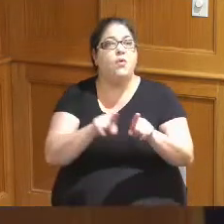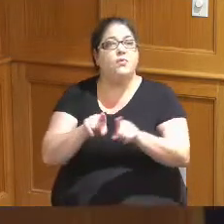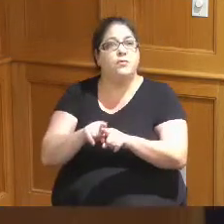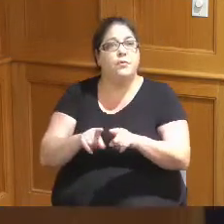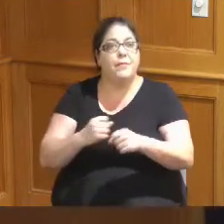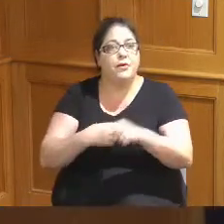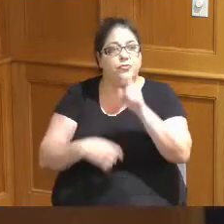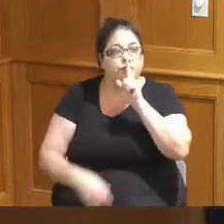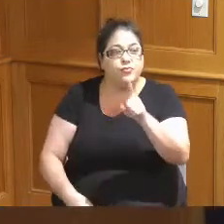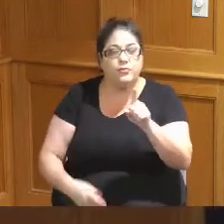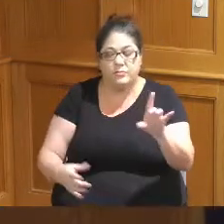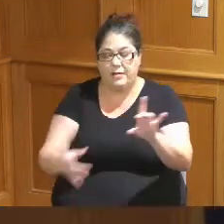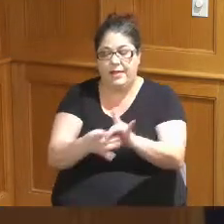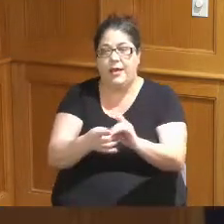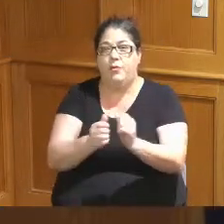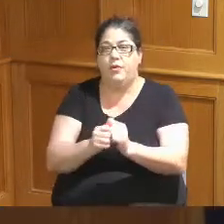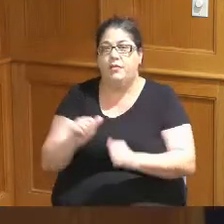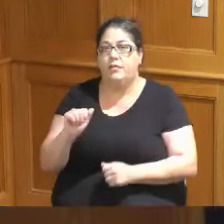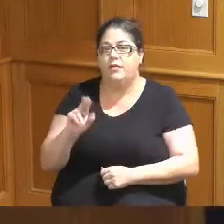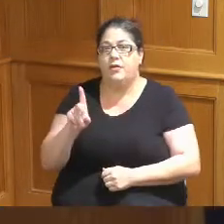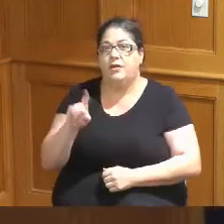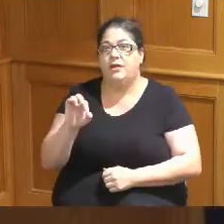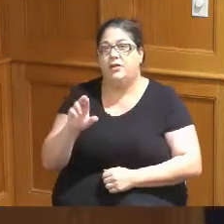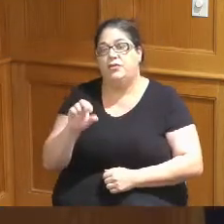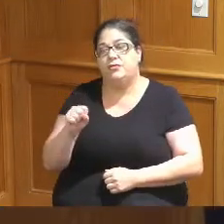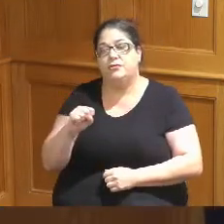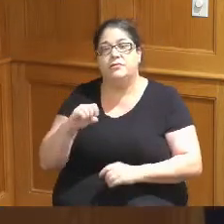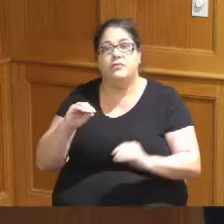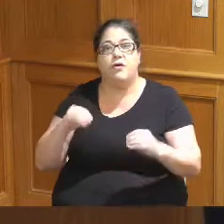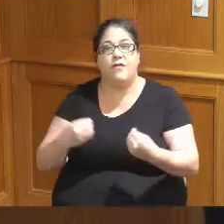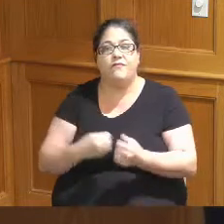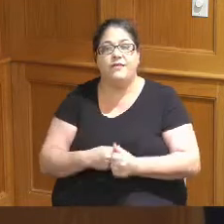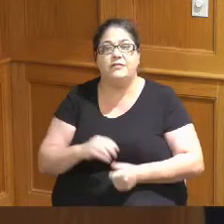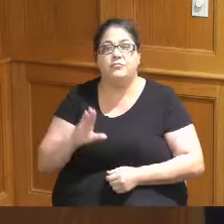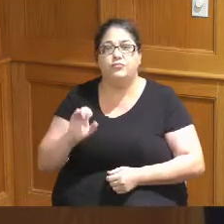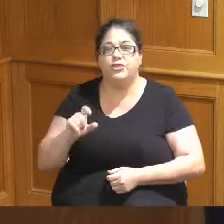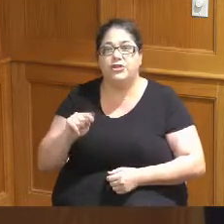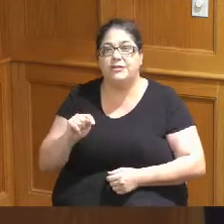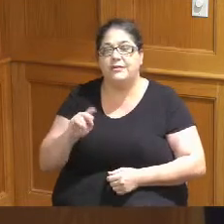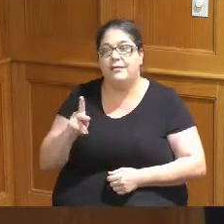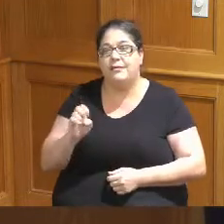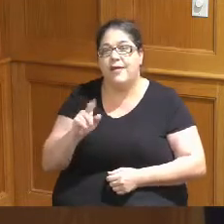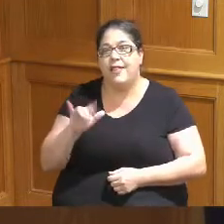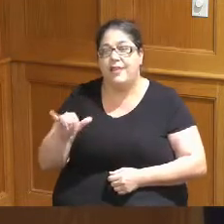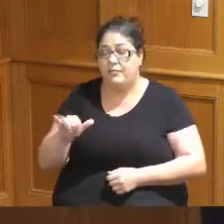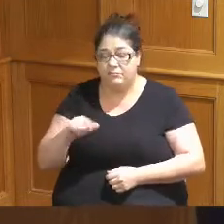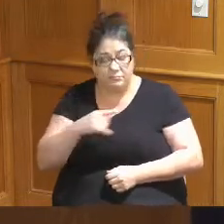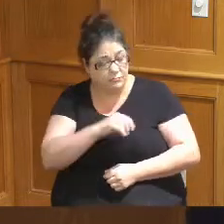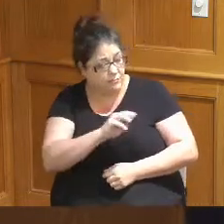make sure you're connected with our Auditor's office Bridget Kelly Mr Aluotto can it is it